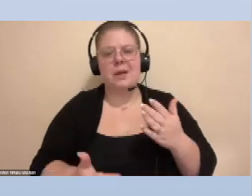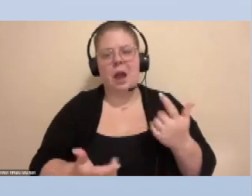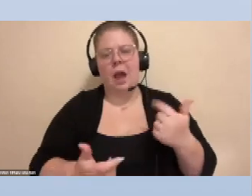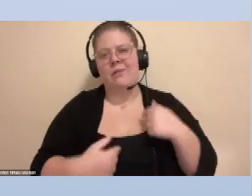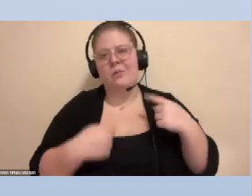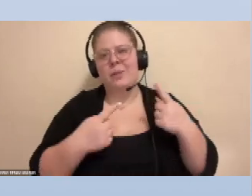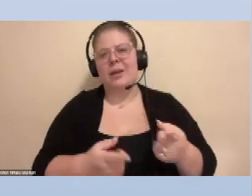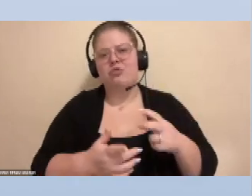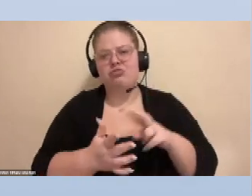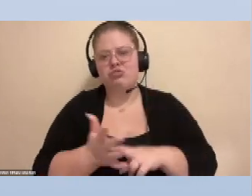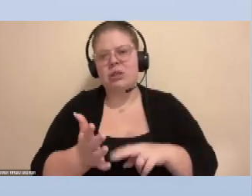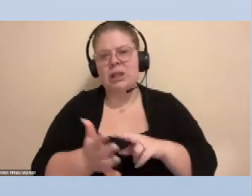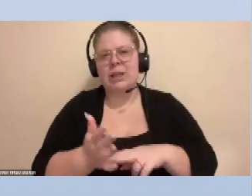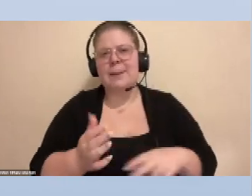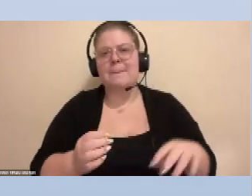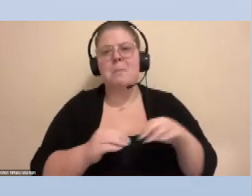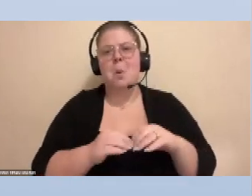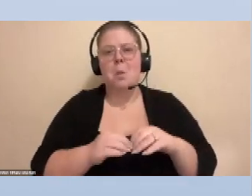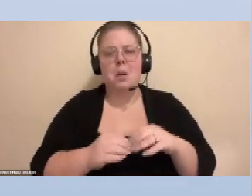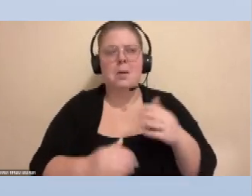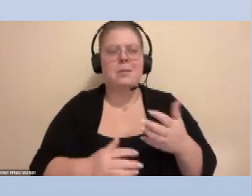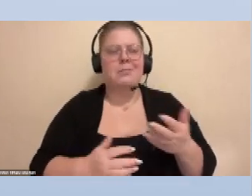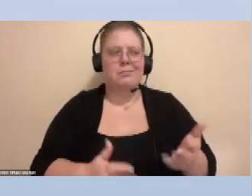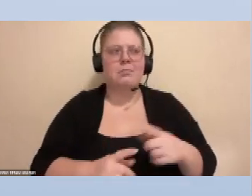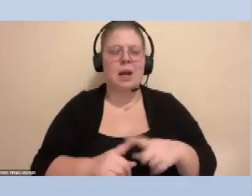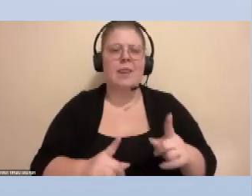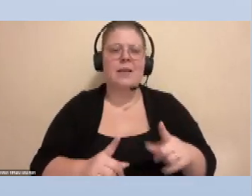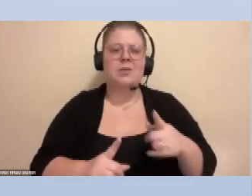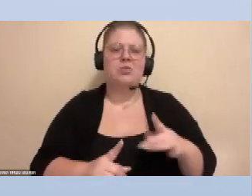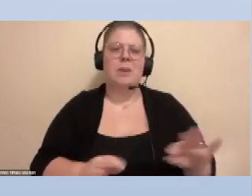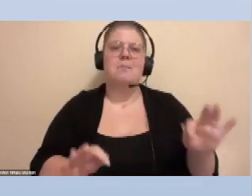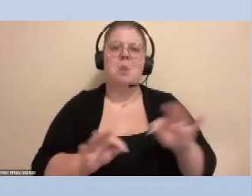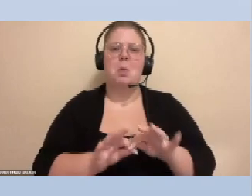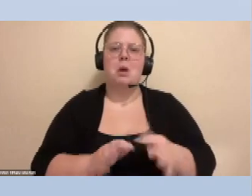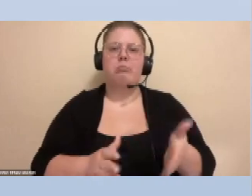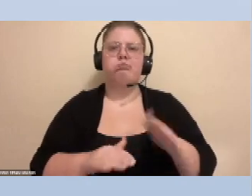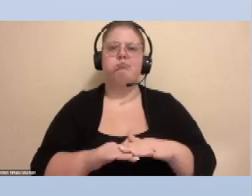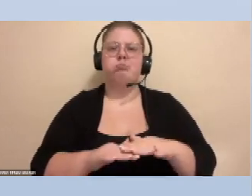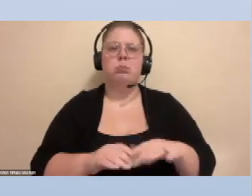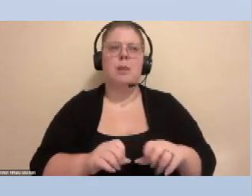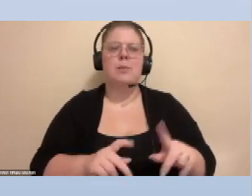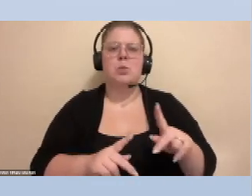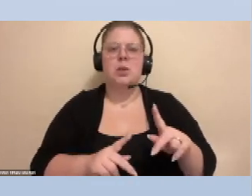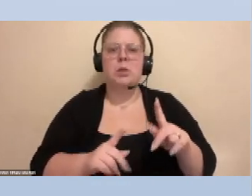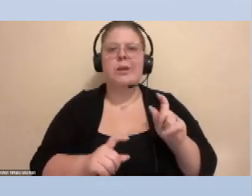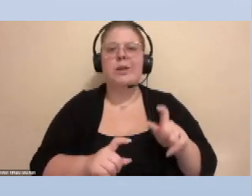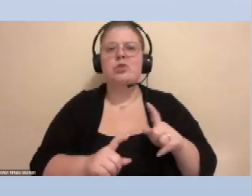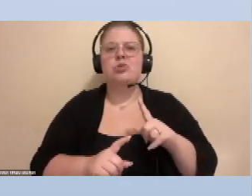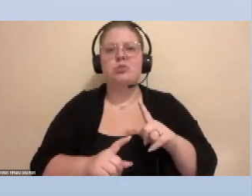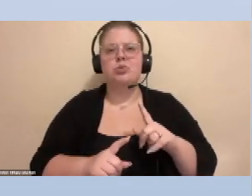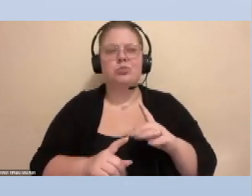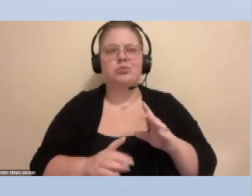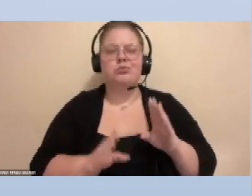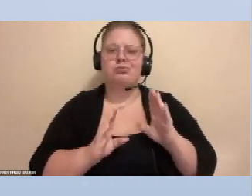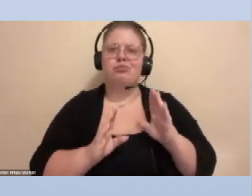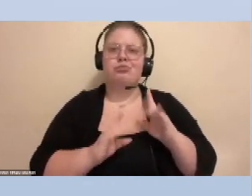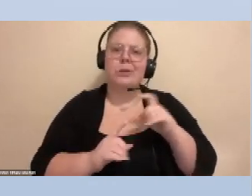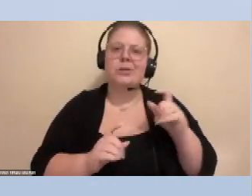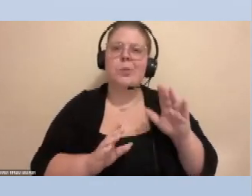But I just think it's a really important juxtaposition that will only become more important given given the trend